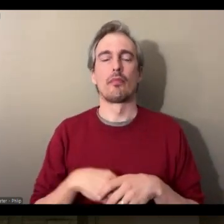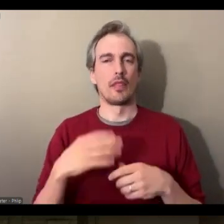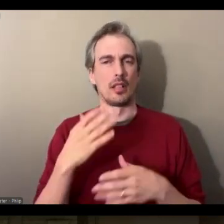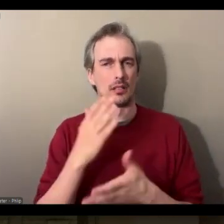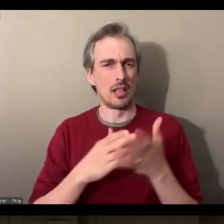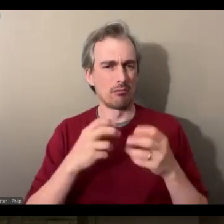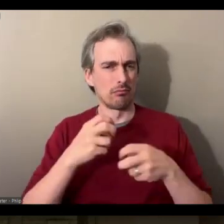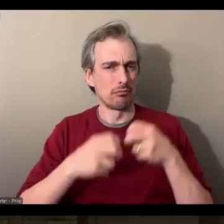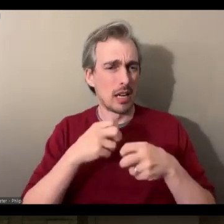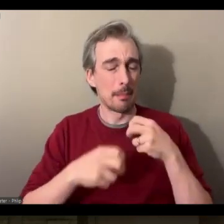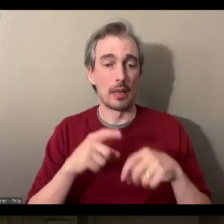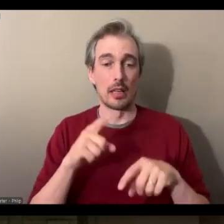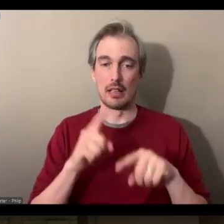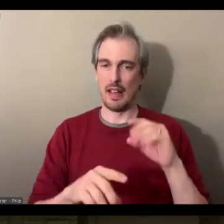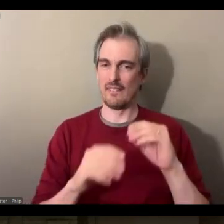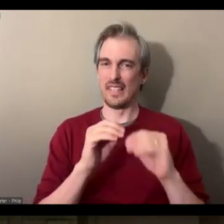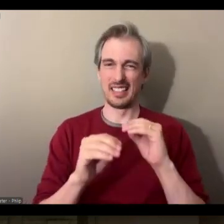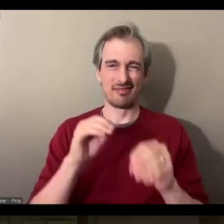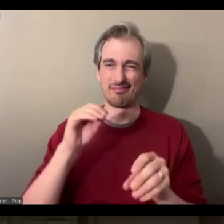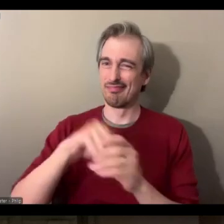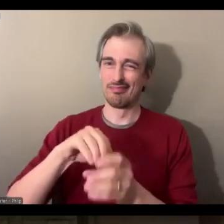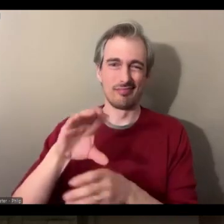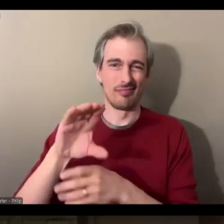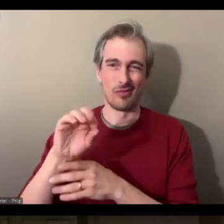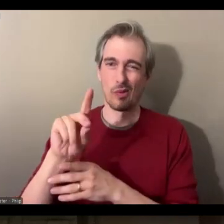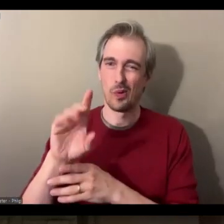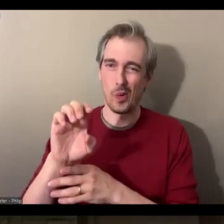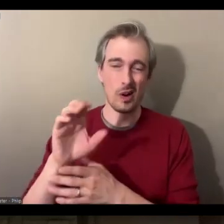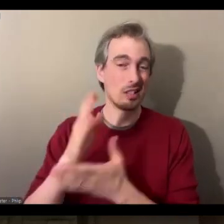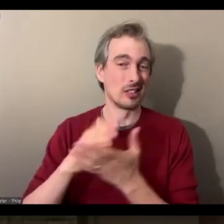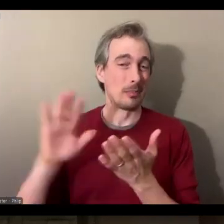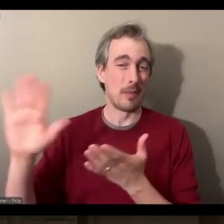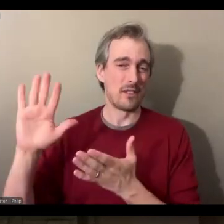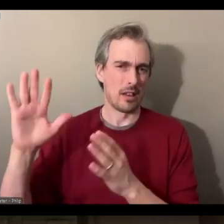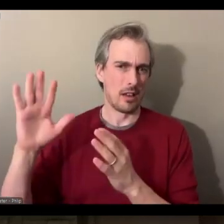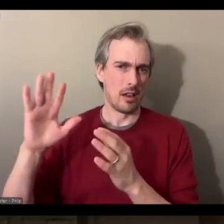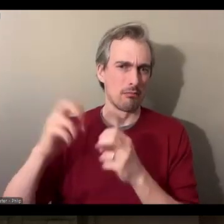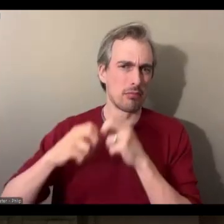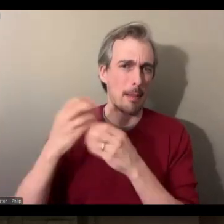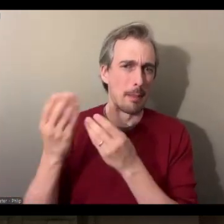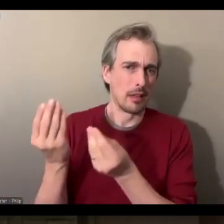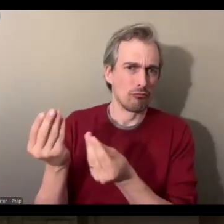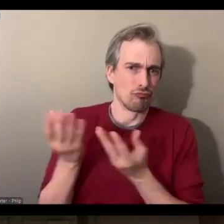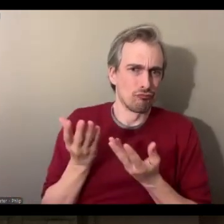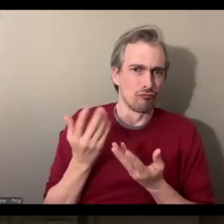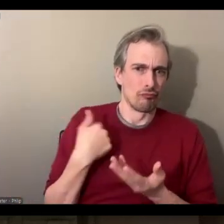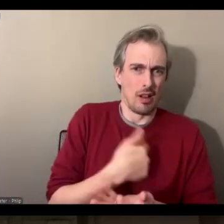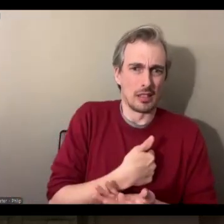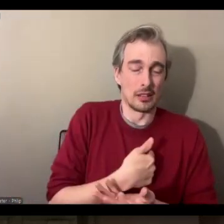to be implemented across the organization, cross-departmentally. In an interesting way,